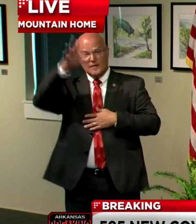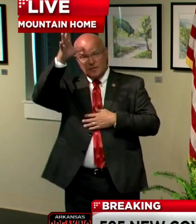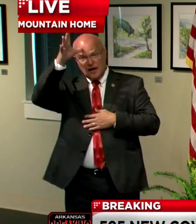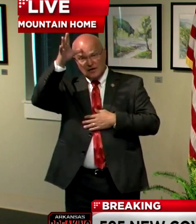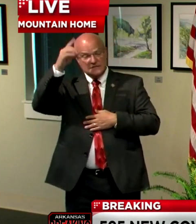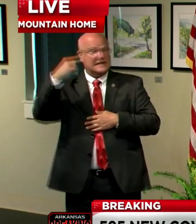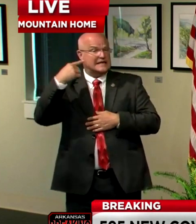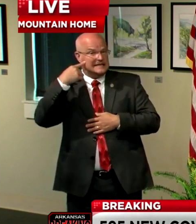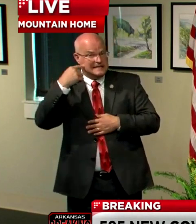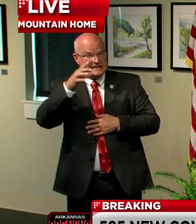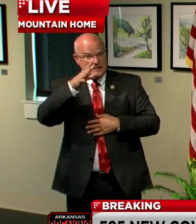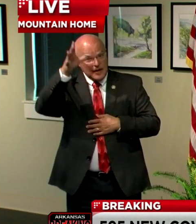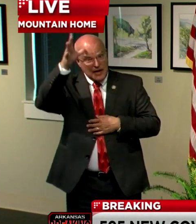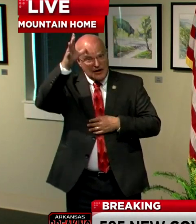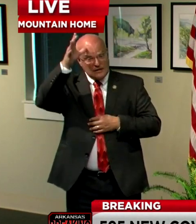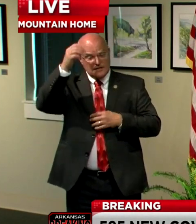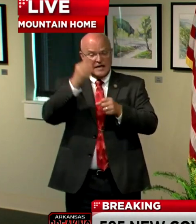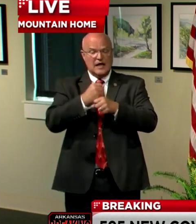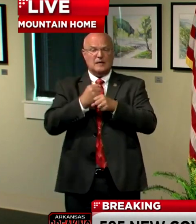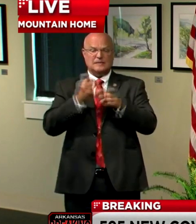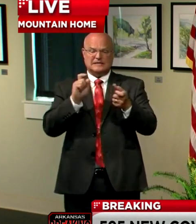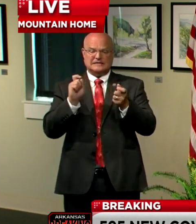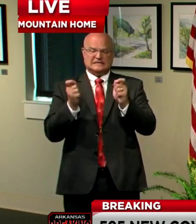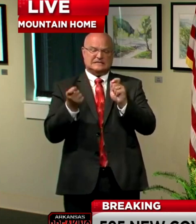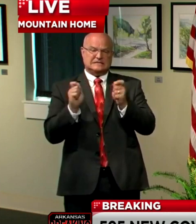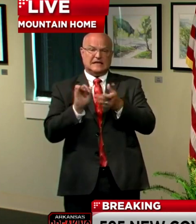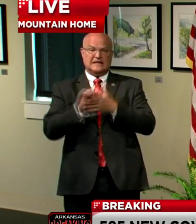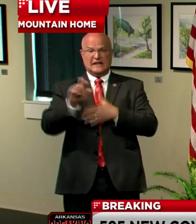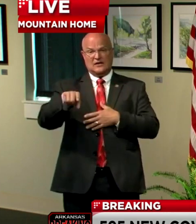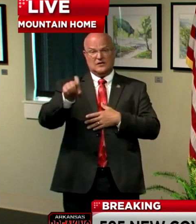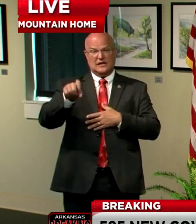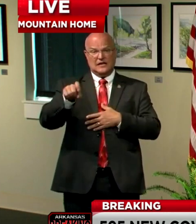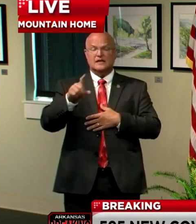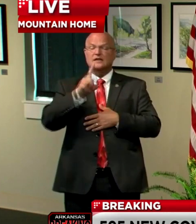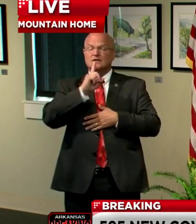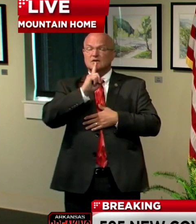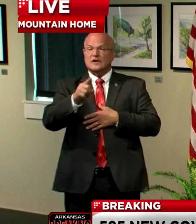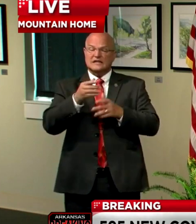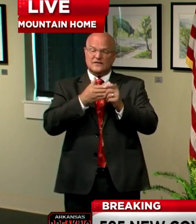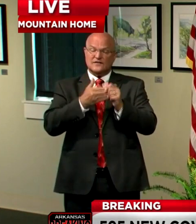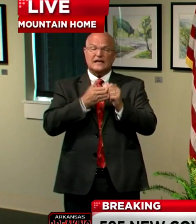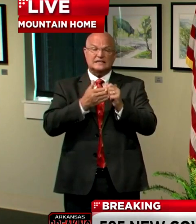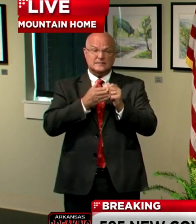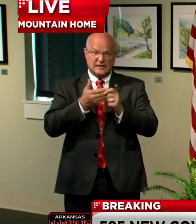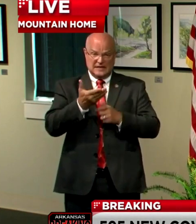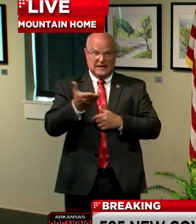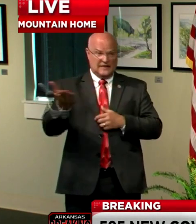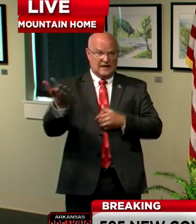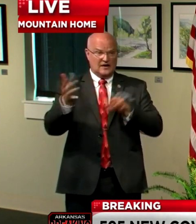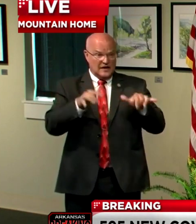WE WANT SCHOOL TO HAPPEN BUT THE SUPERINTENDENT HAS BEEN ASKED TO TAKE SURVEYS AMONG THEIR CONSTITUENTS AND LISTEN